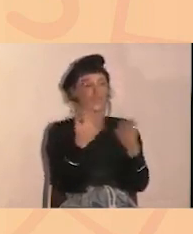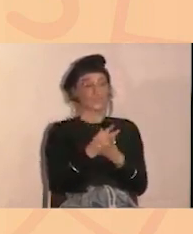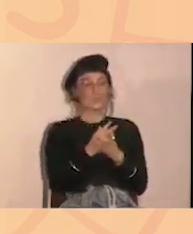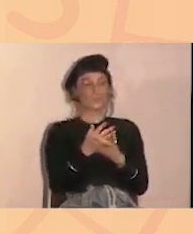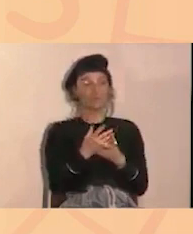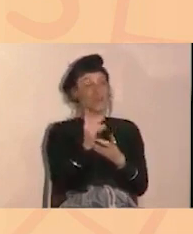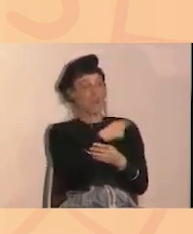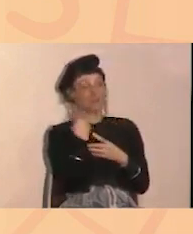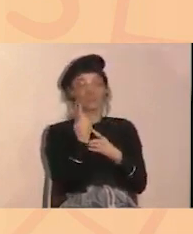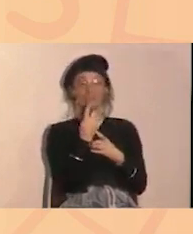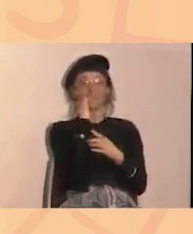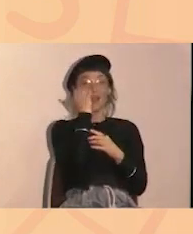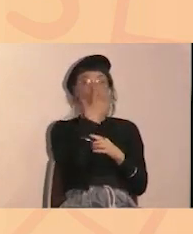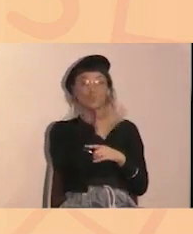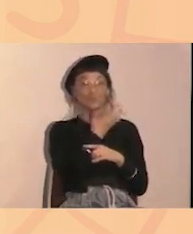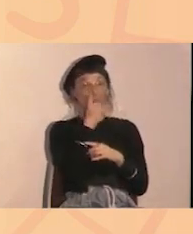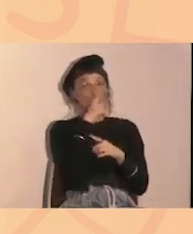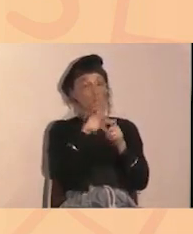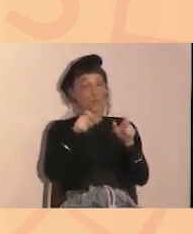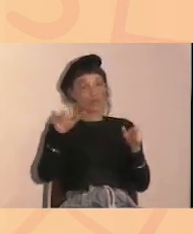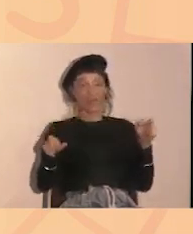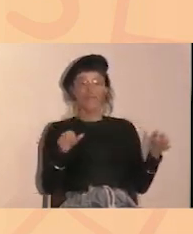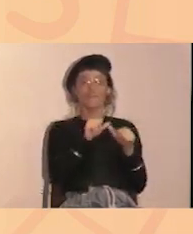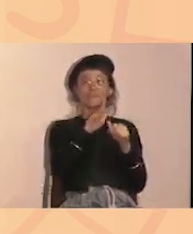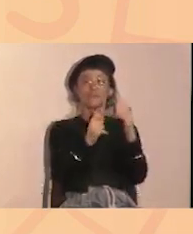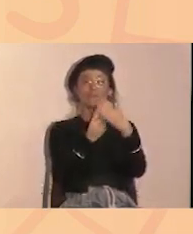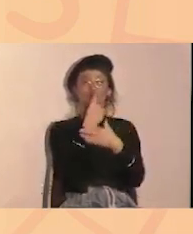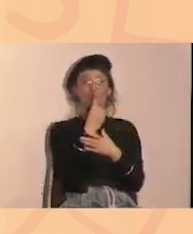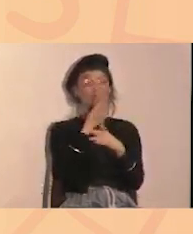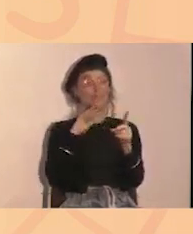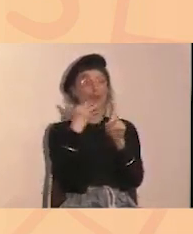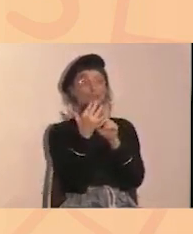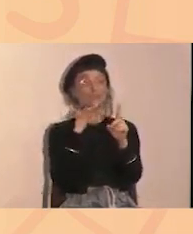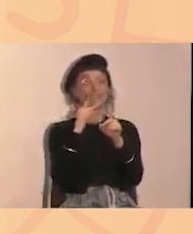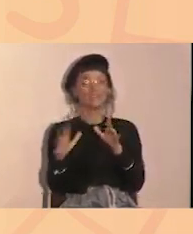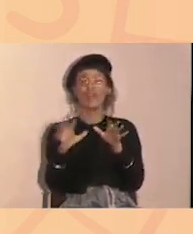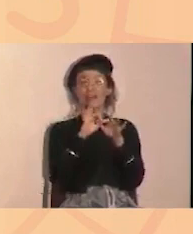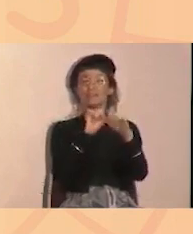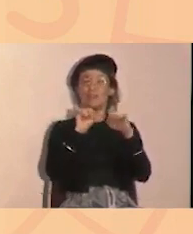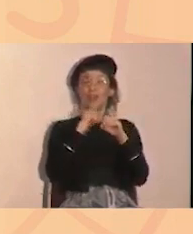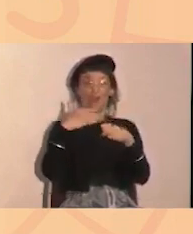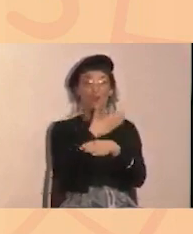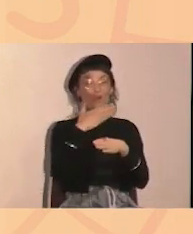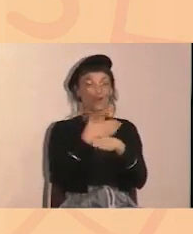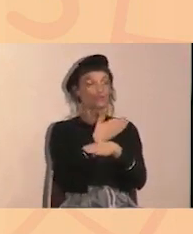to give context to the work, where it comes from, who it's made by, and the culture that sits at the very core of it.